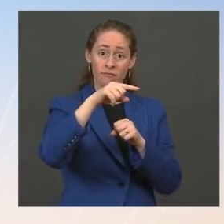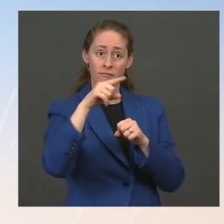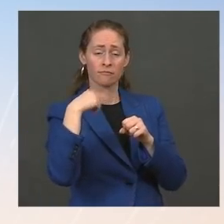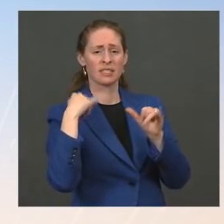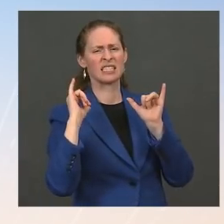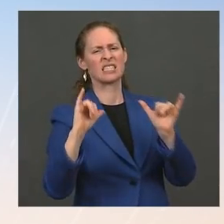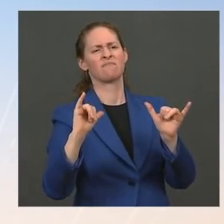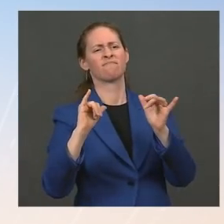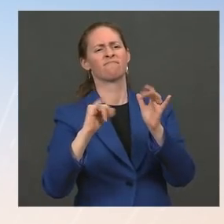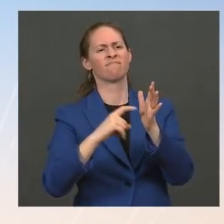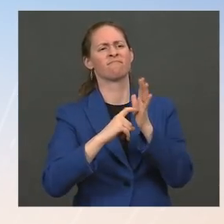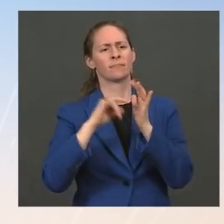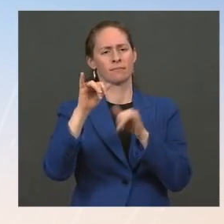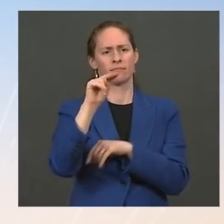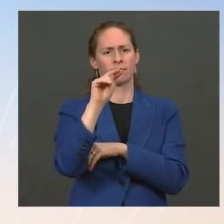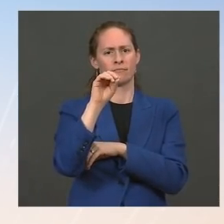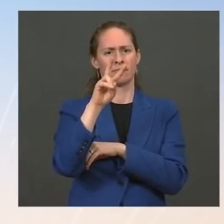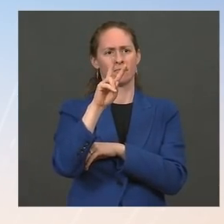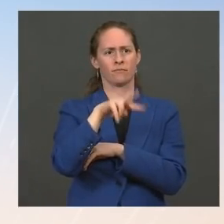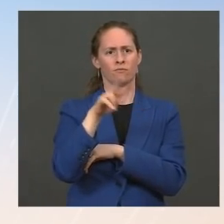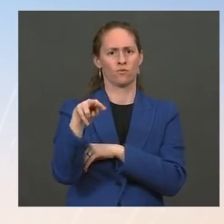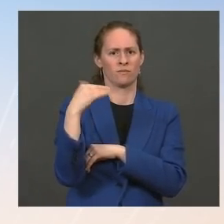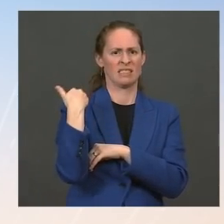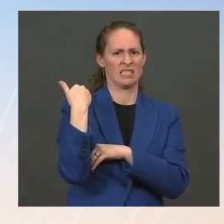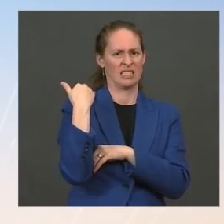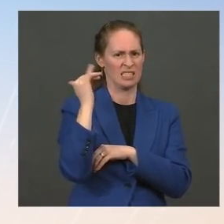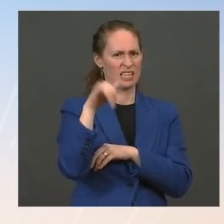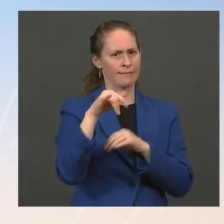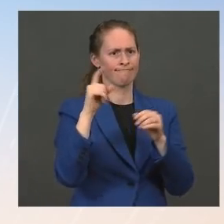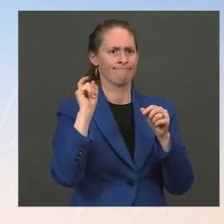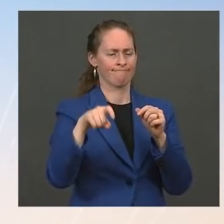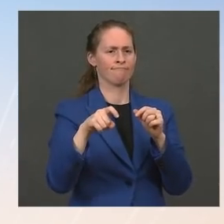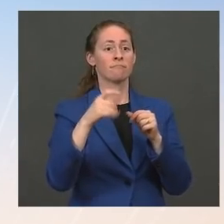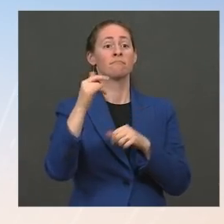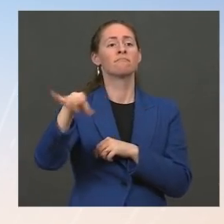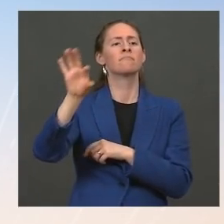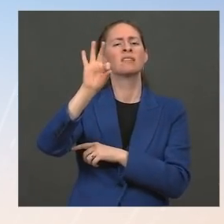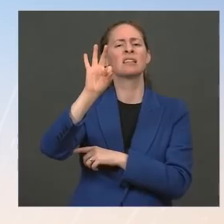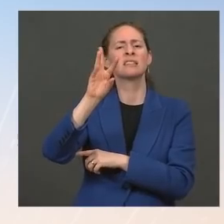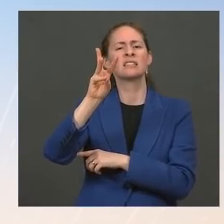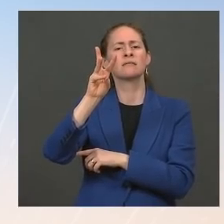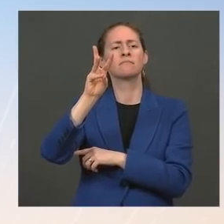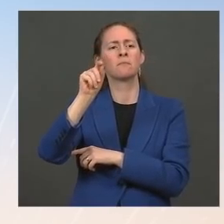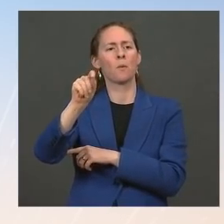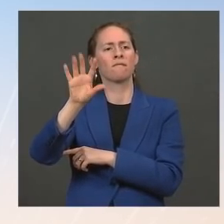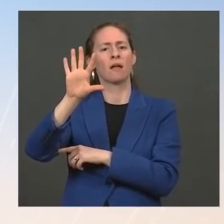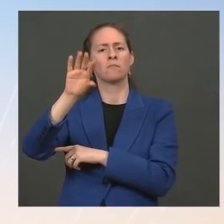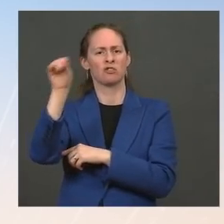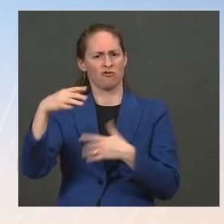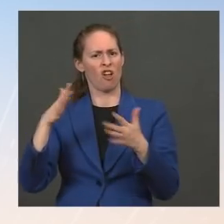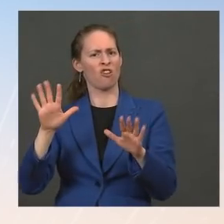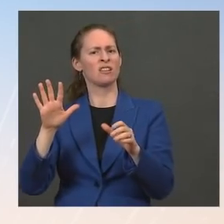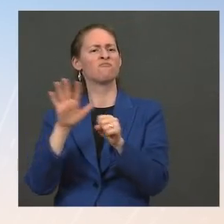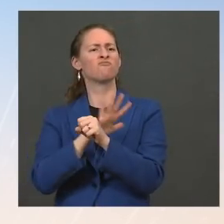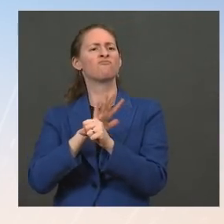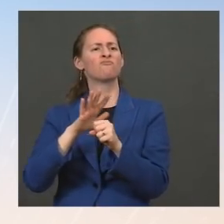And we already have 96.5 percent compliance across a diverse workforce that is the largest in the United States.